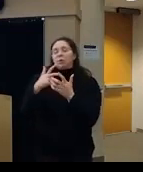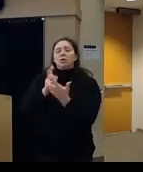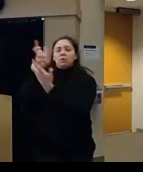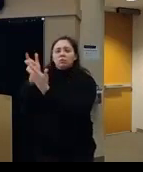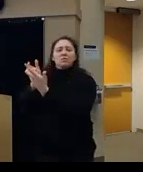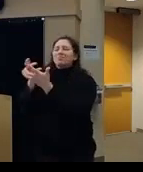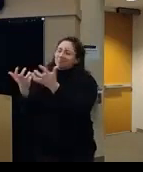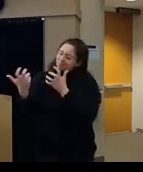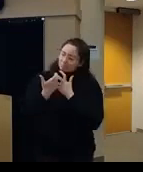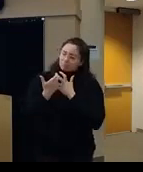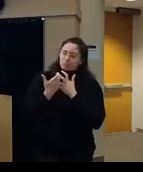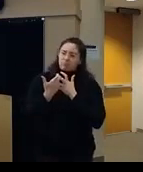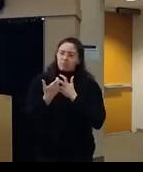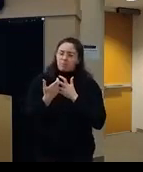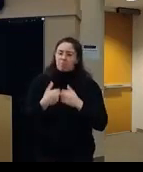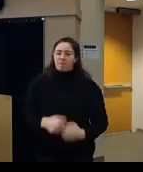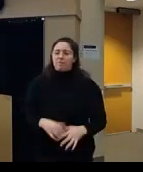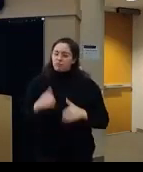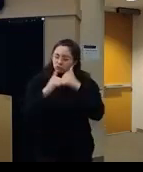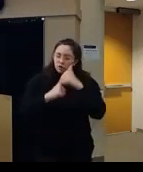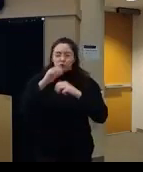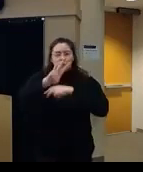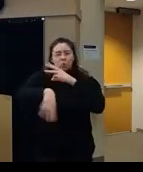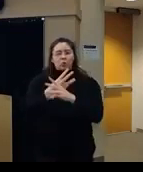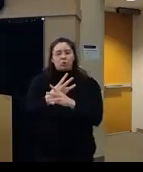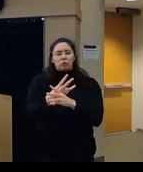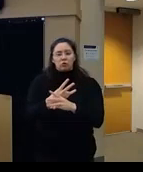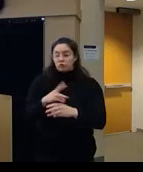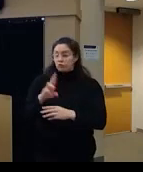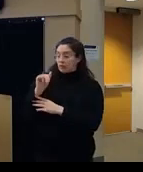how we structure the world cognitively right so Liberation begins here and then everything